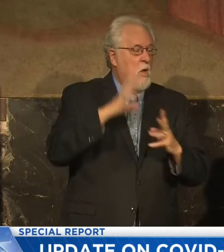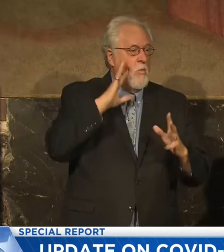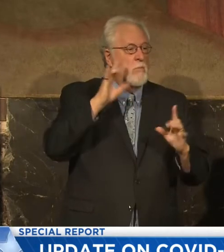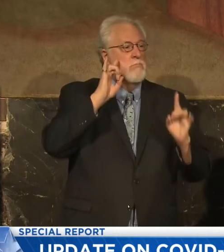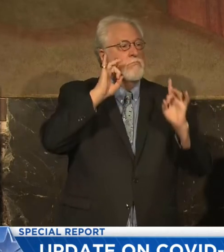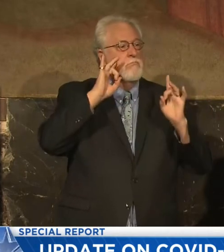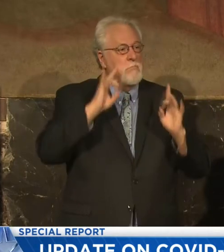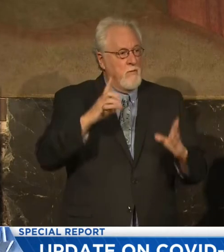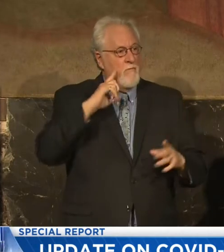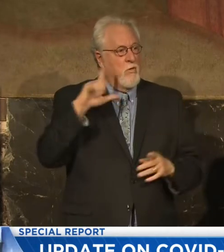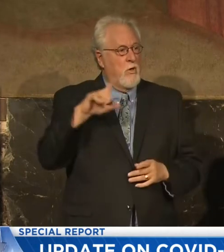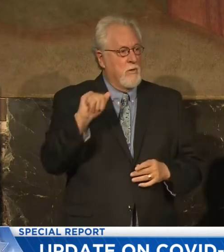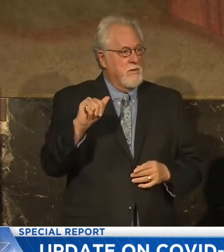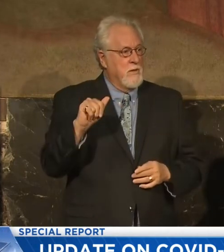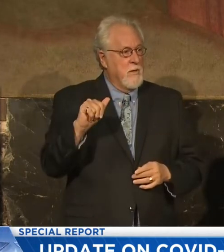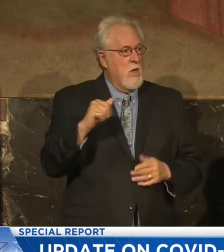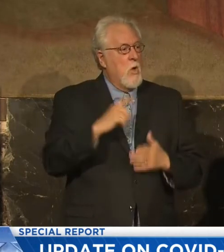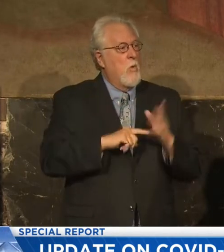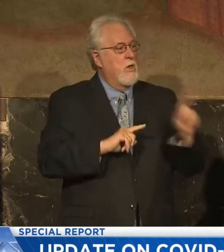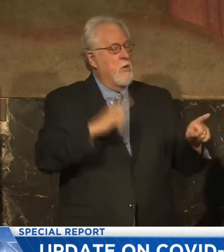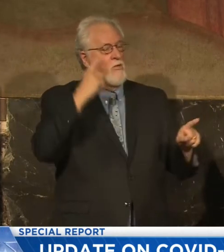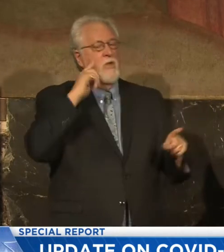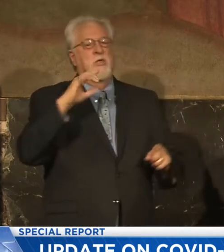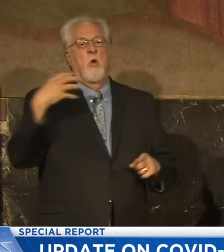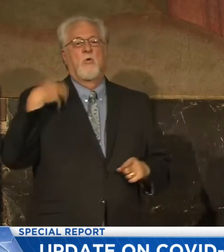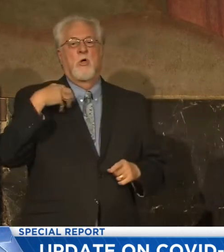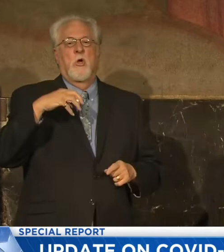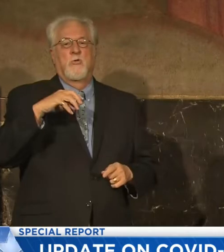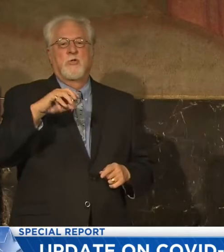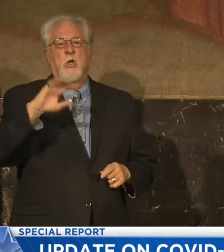CRITICAL FOR US GOING FORWARD. YES, MA'AM. [ TOO FAR FROM MICROPHONE ]